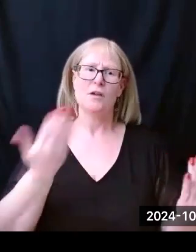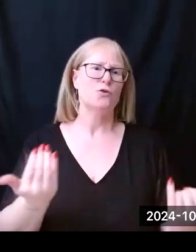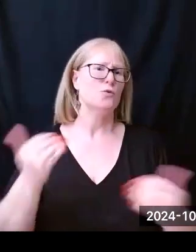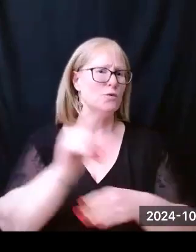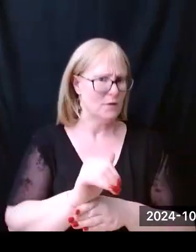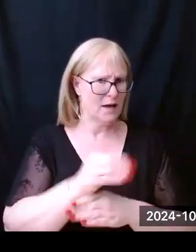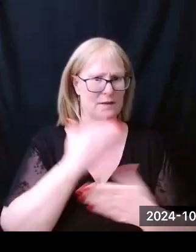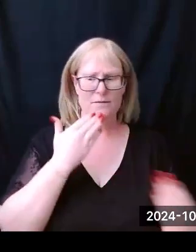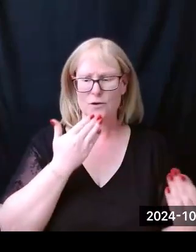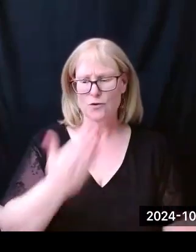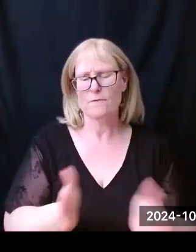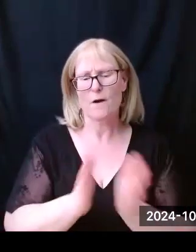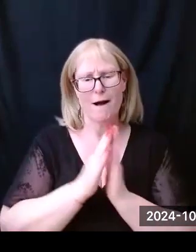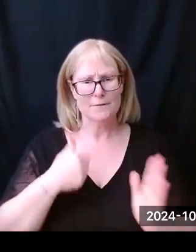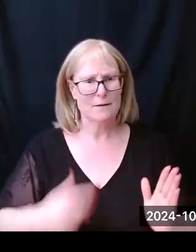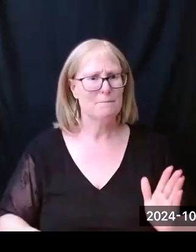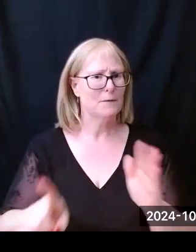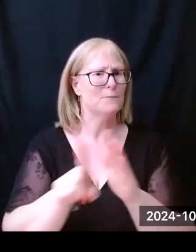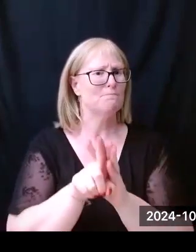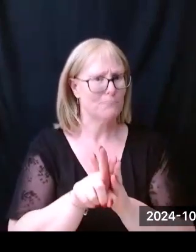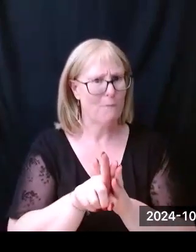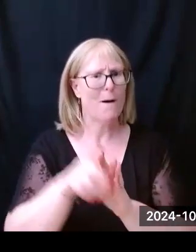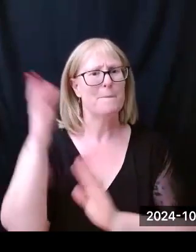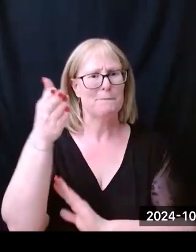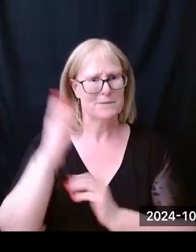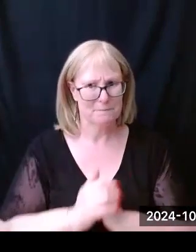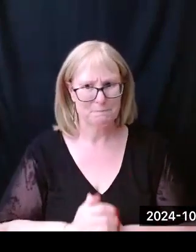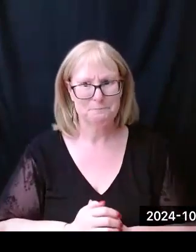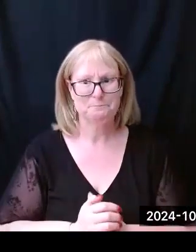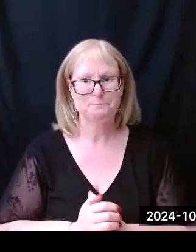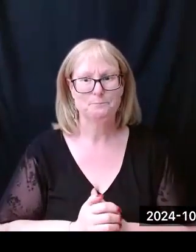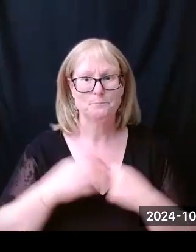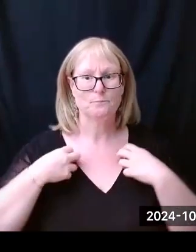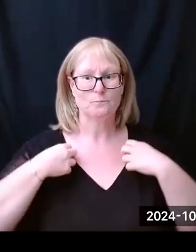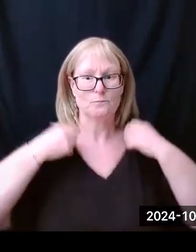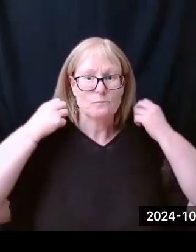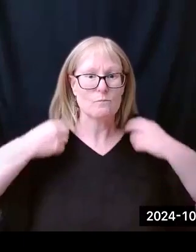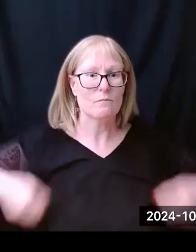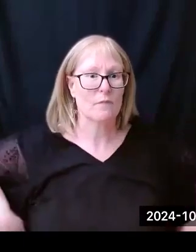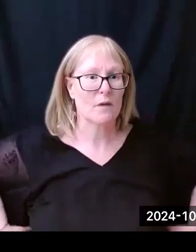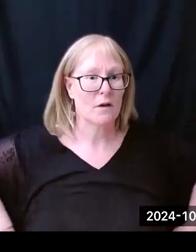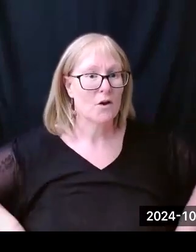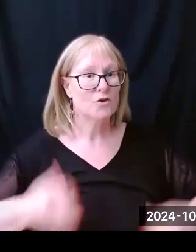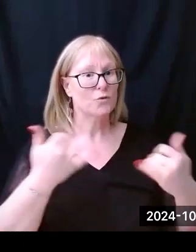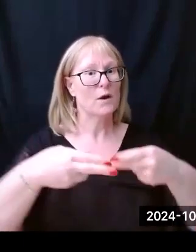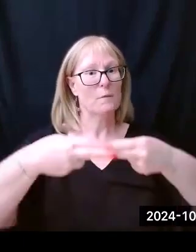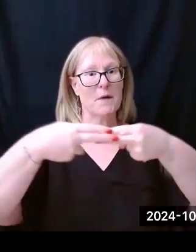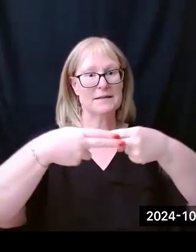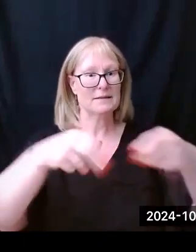I'm super excited to be here with all of you. So let me just invite my slides to join us up here on stage.